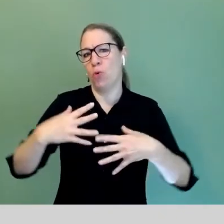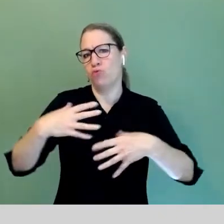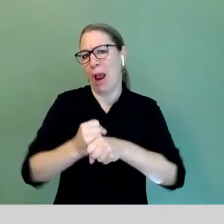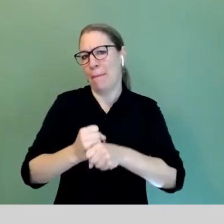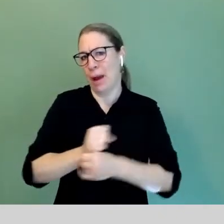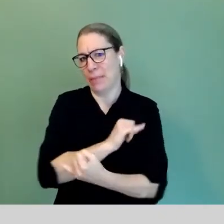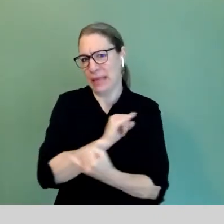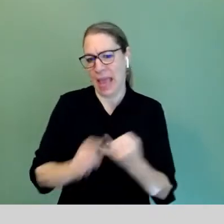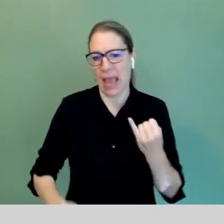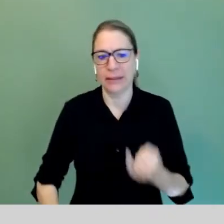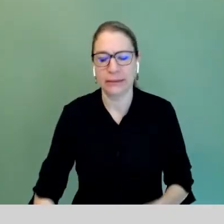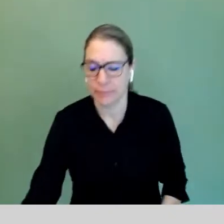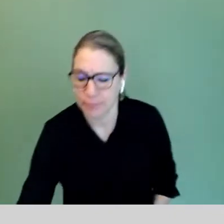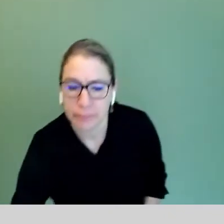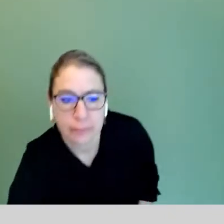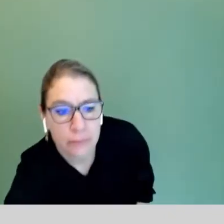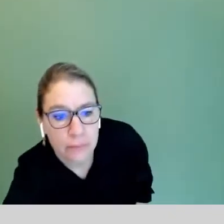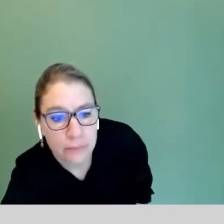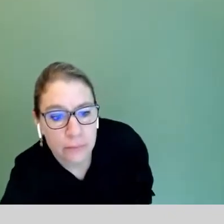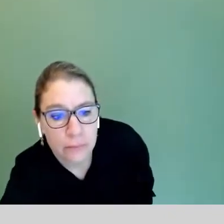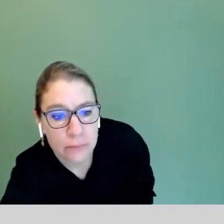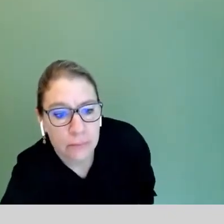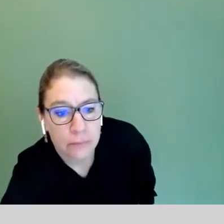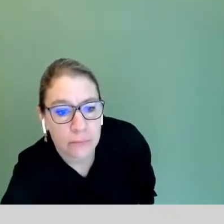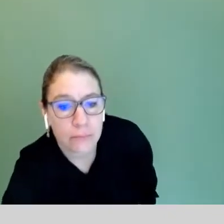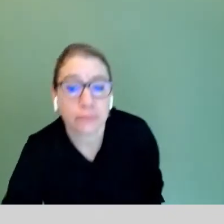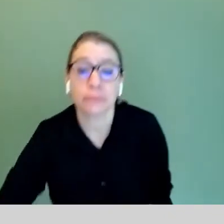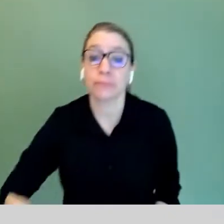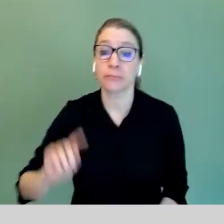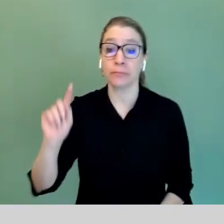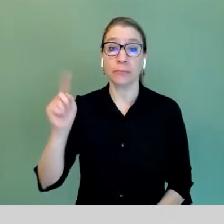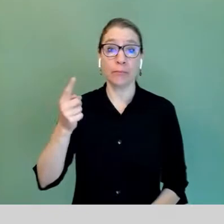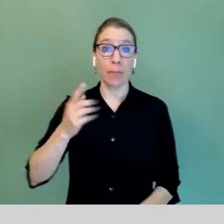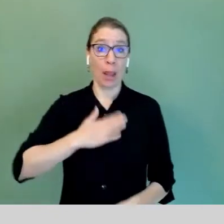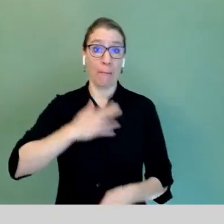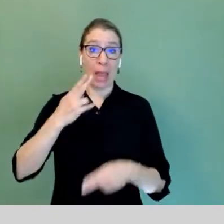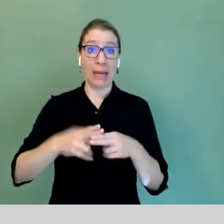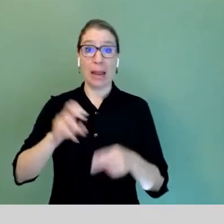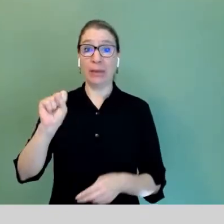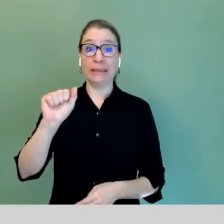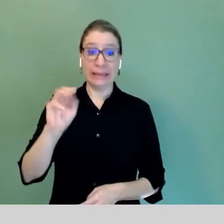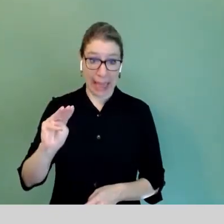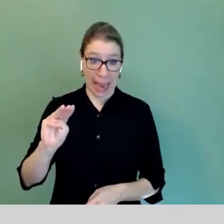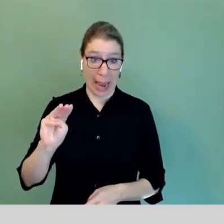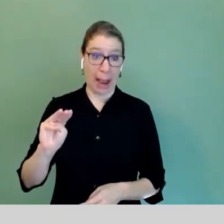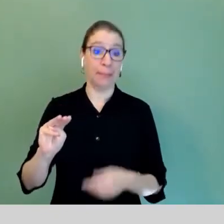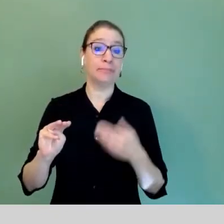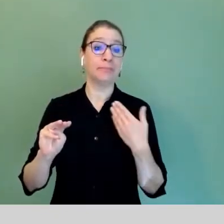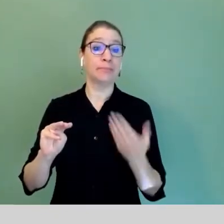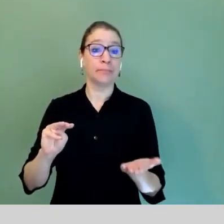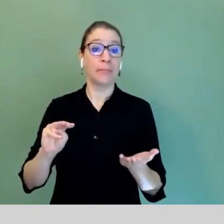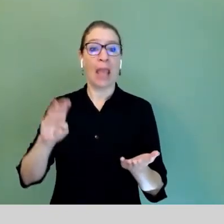So first of all, my name is Sam. I am on Twitter at @spbail. I'm originally from Germany